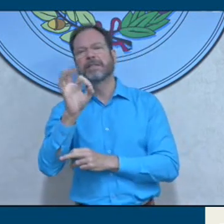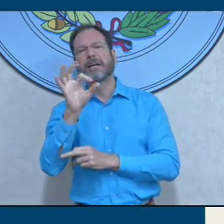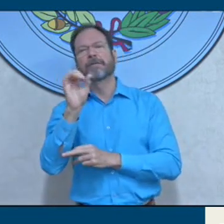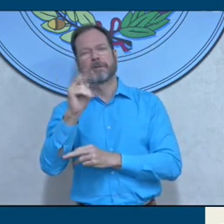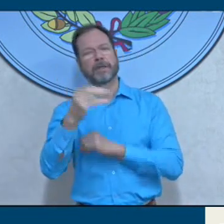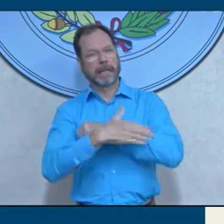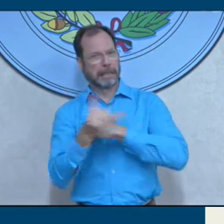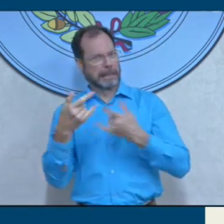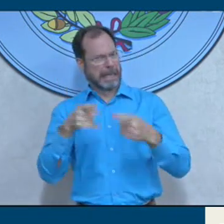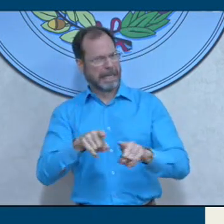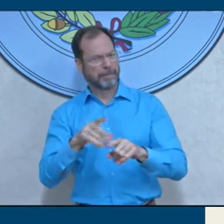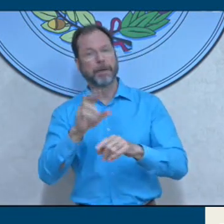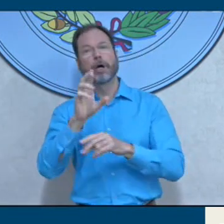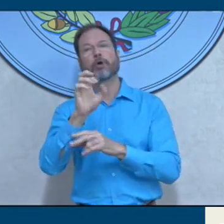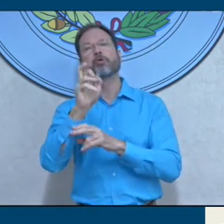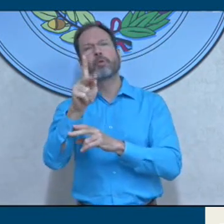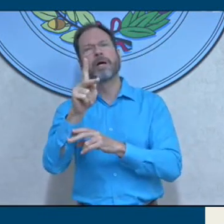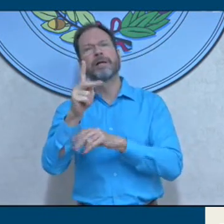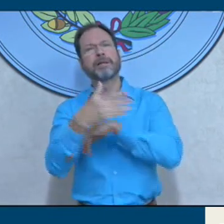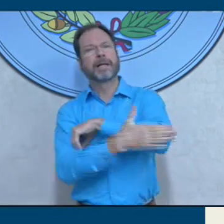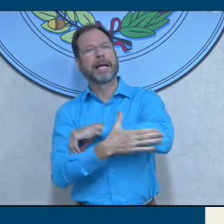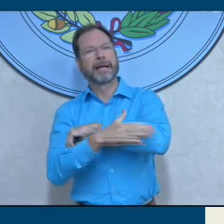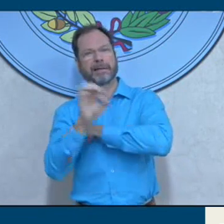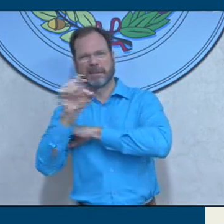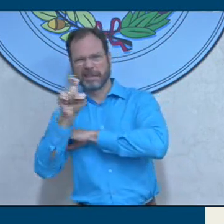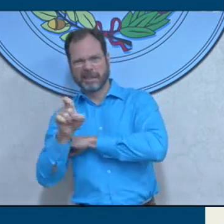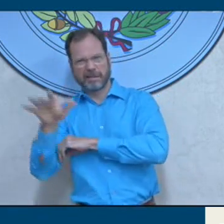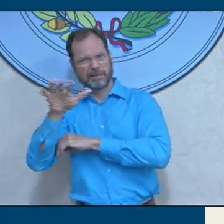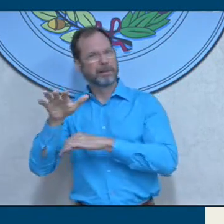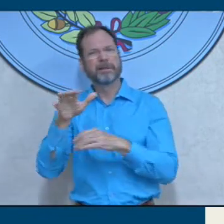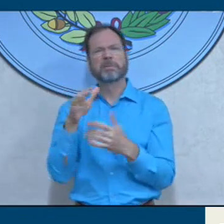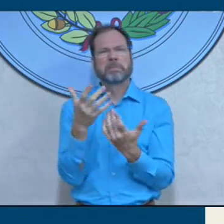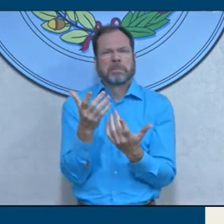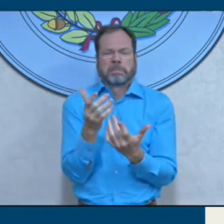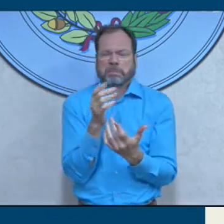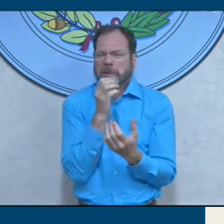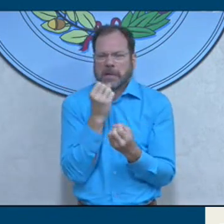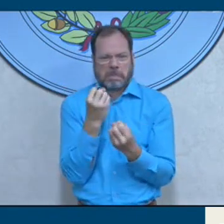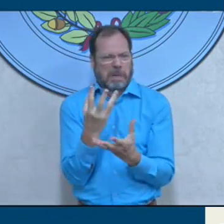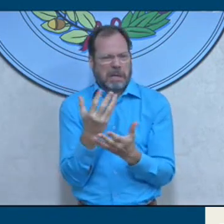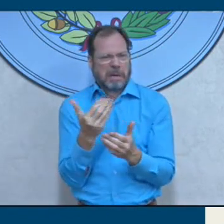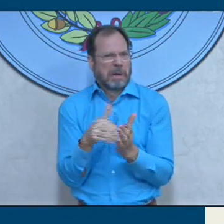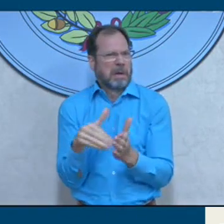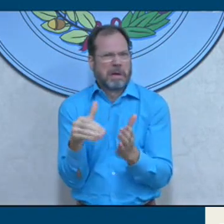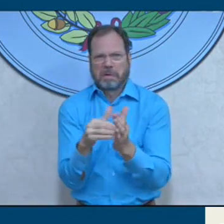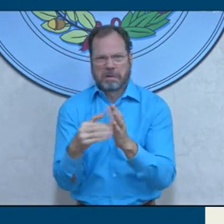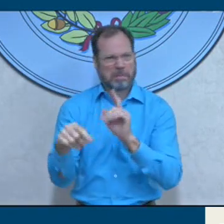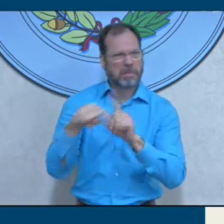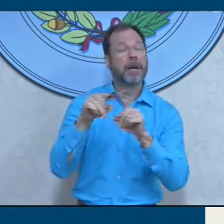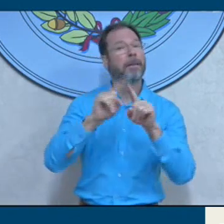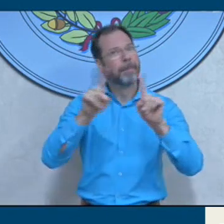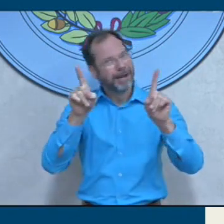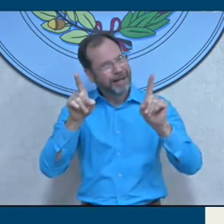THERE IS A ONE OFF IN RUSK COUNTY. BUT THERE HAD BEEN IN PECOS COUNTY BEFORE OR JEFFERSON COUNTY BEFORE. IN